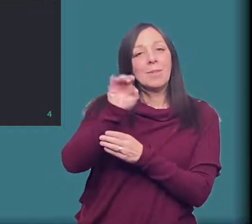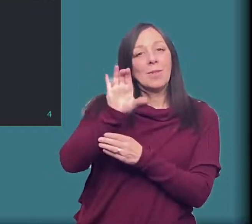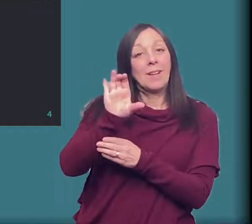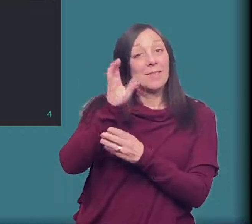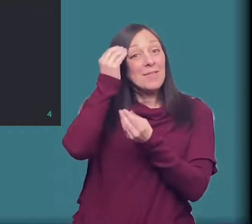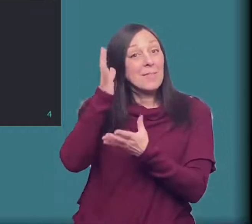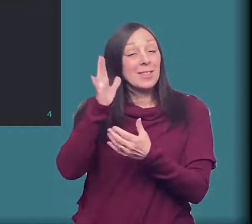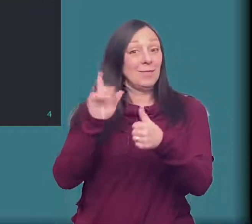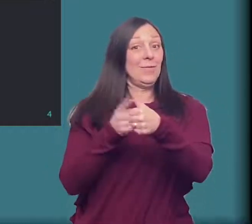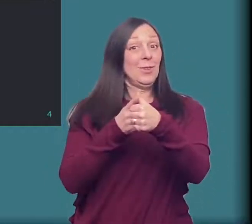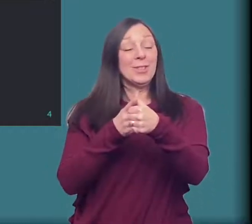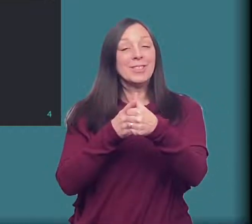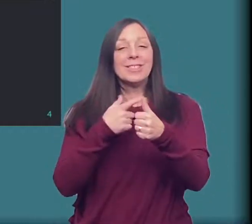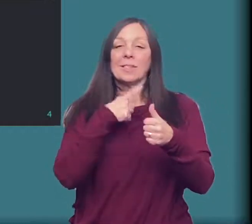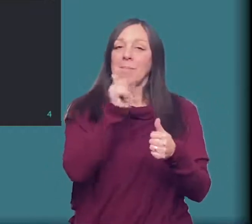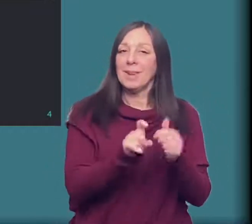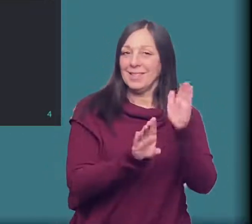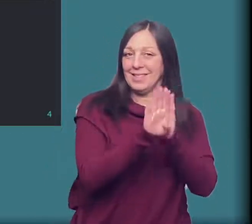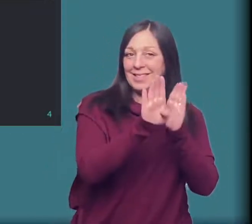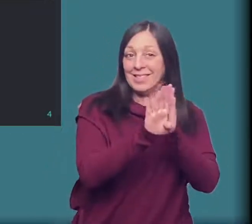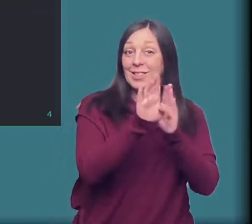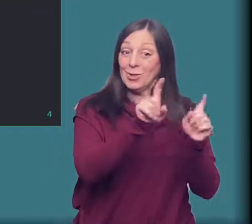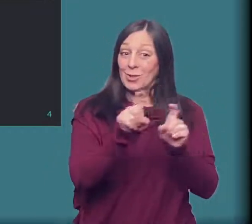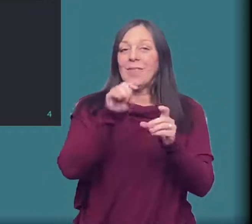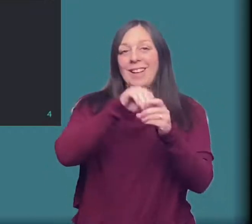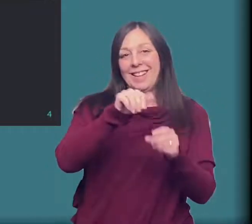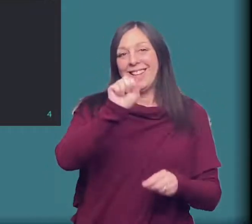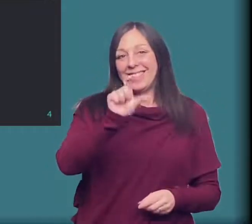of English and ASL based online resources.